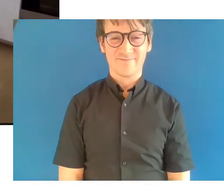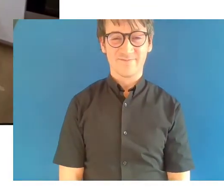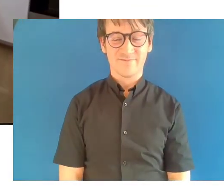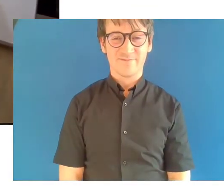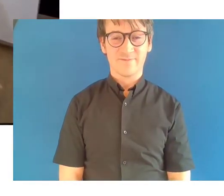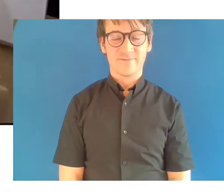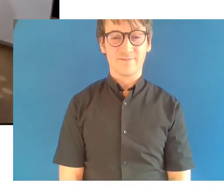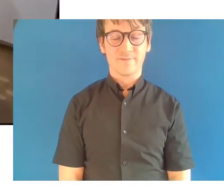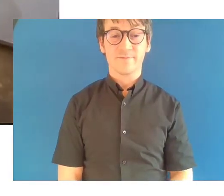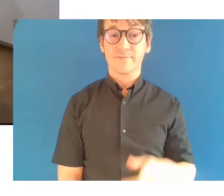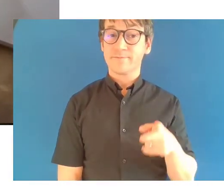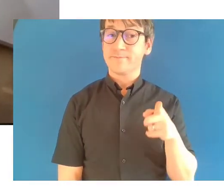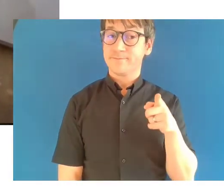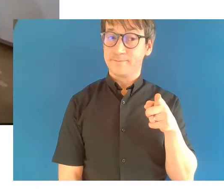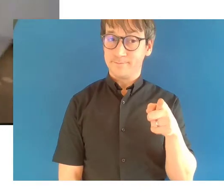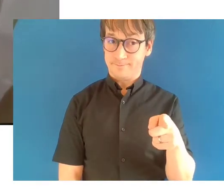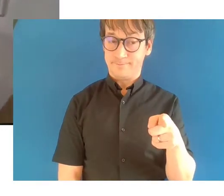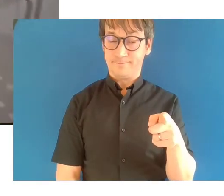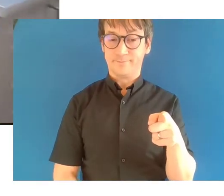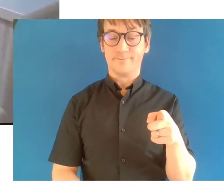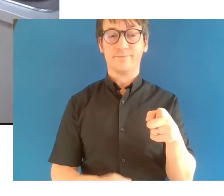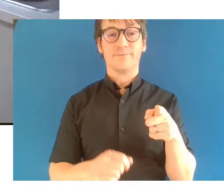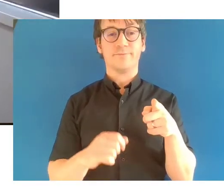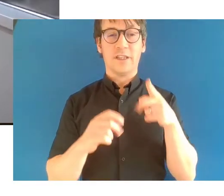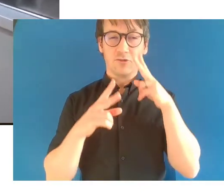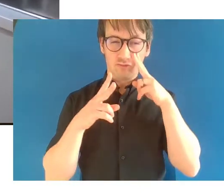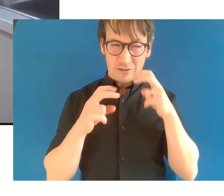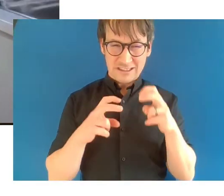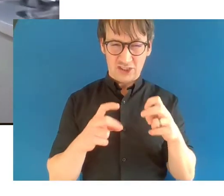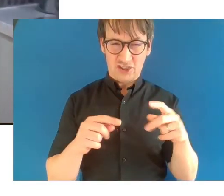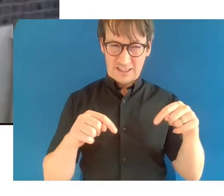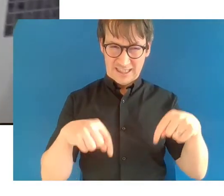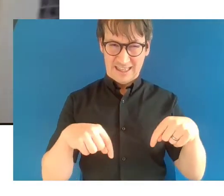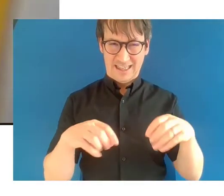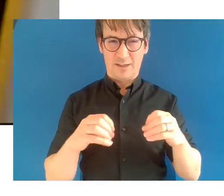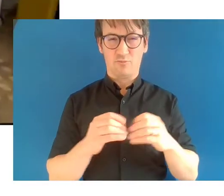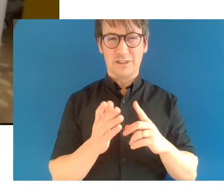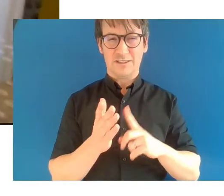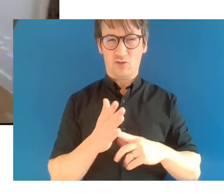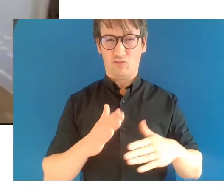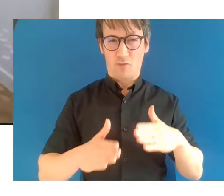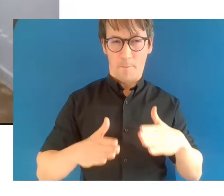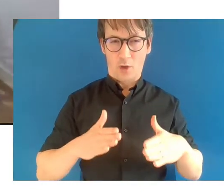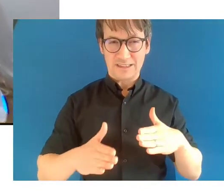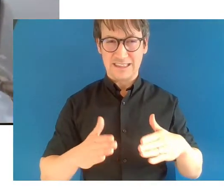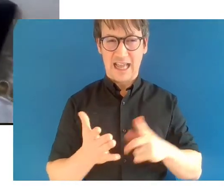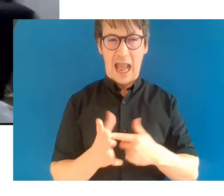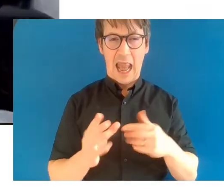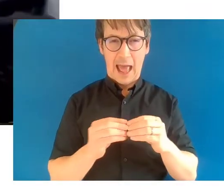Alex is our researcher here in the Bristol Robotics Lab.